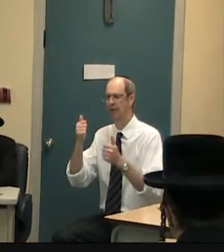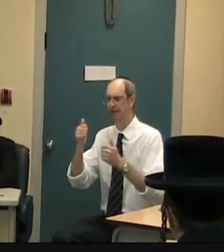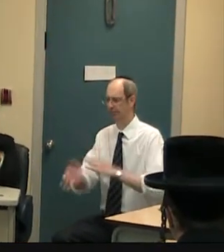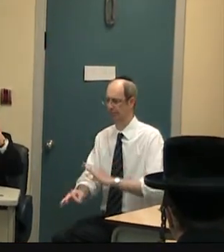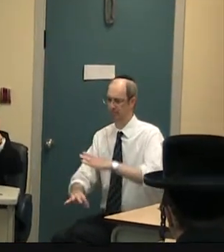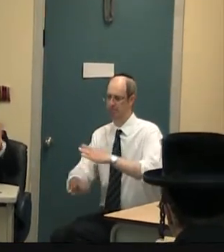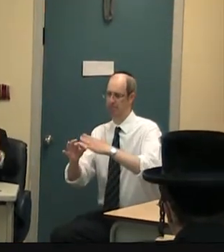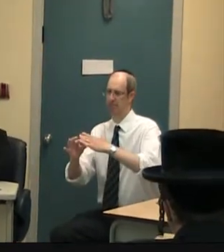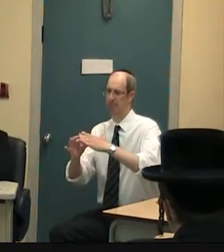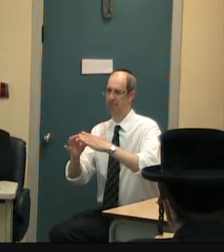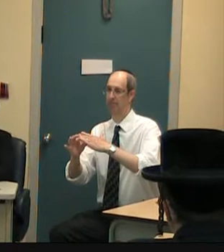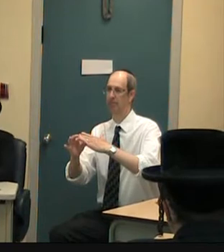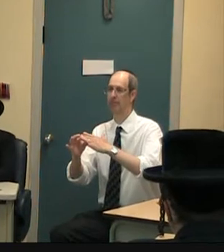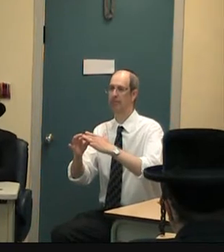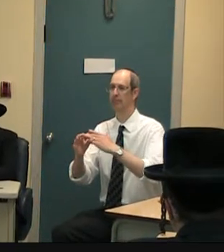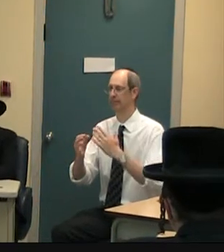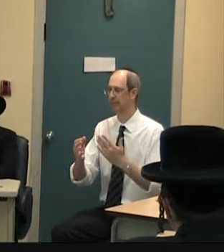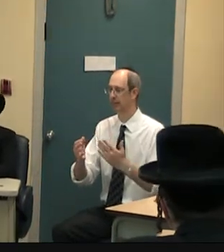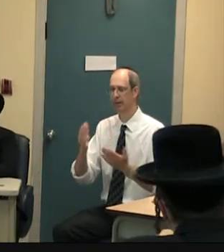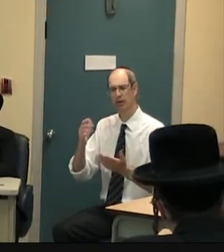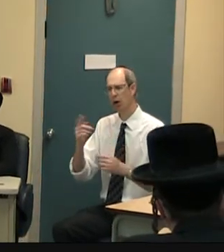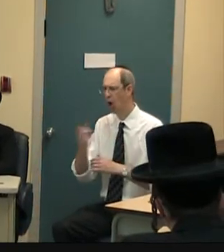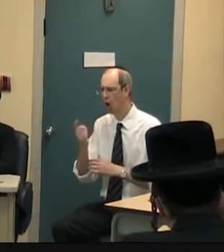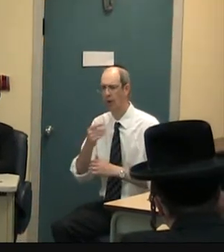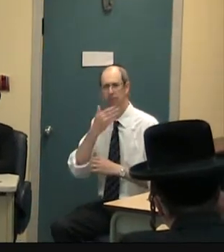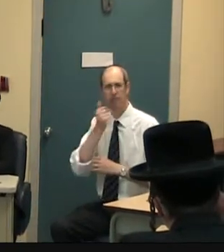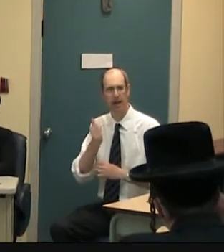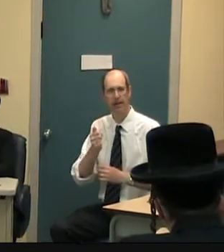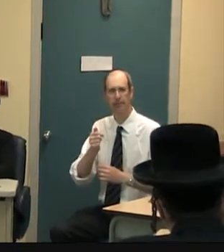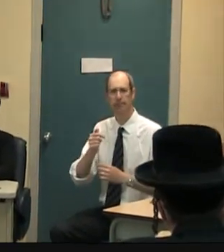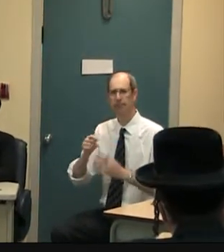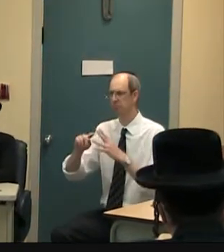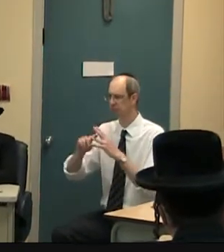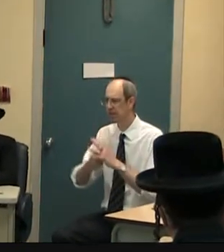But really makes sense always reason but demon always you want to go ahead sue bits right away